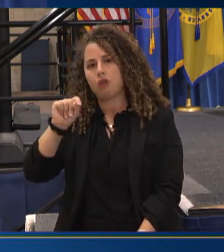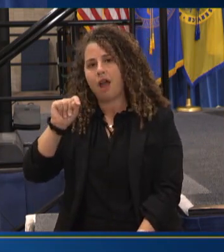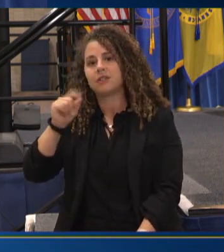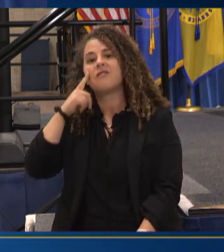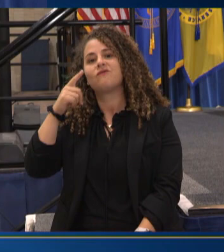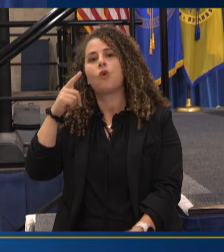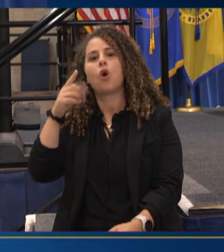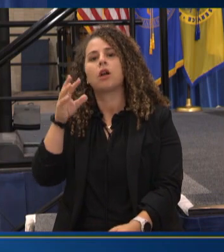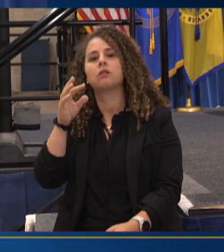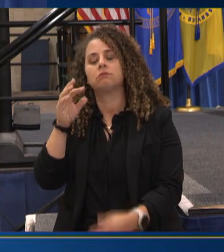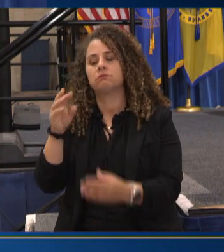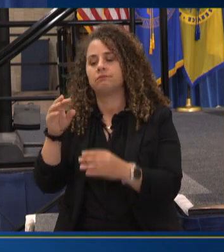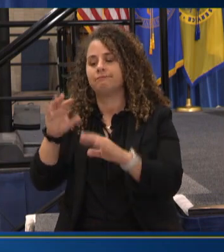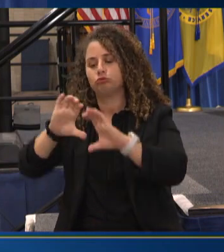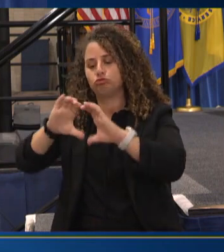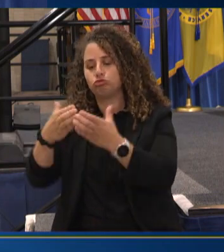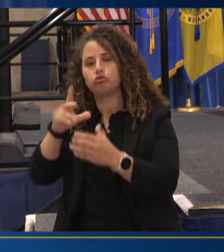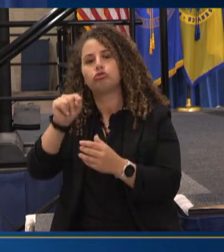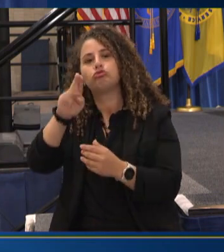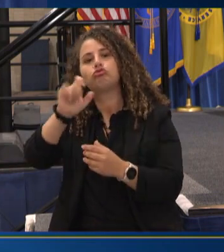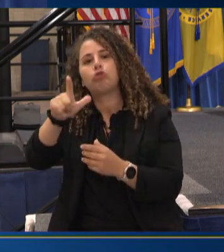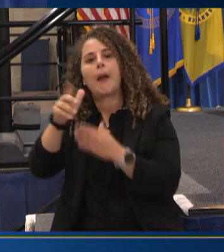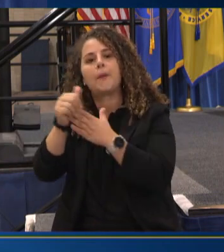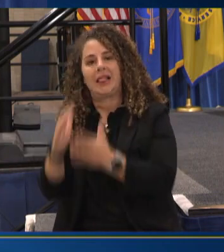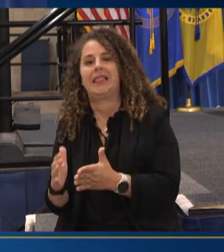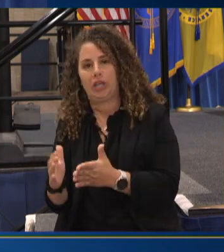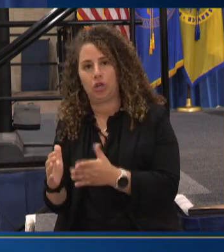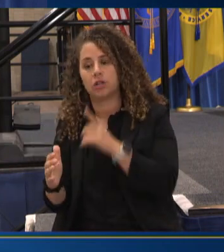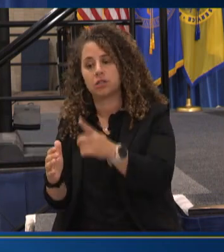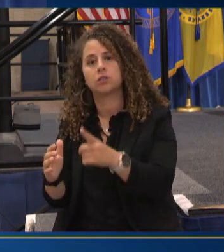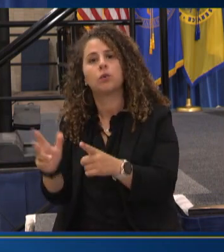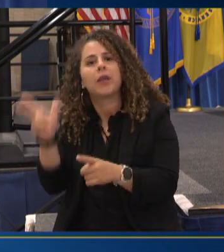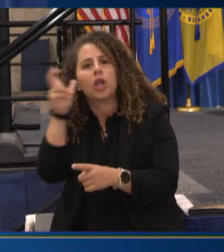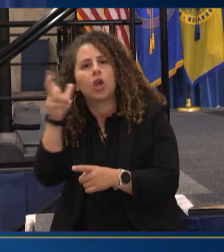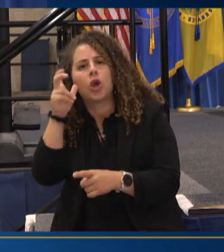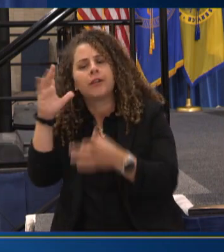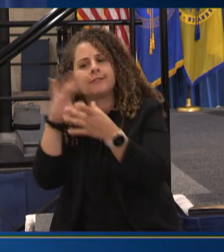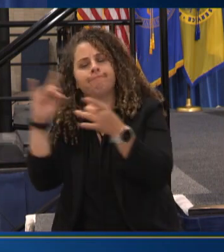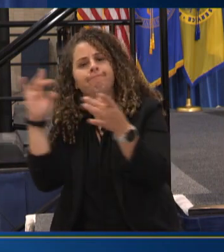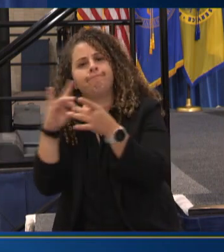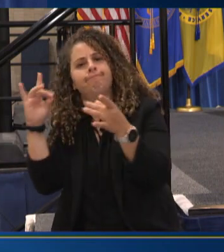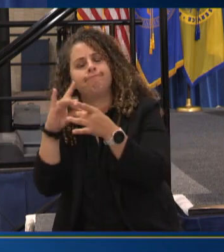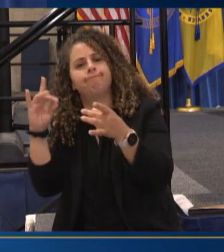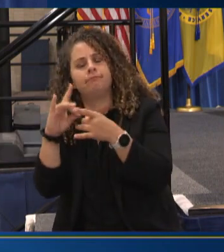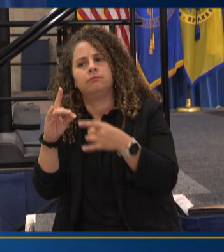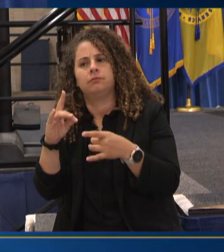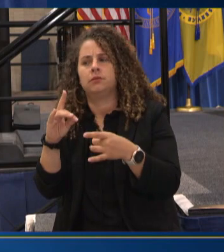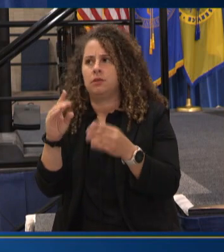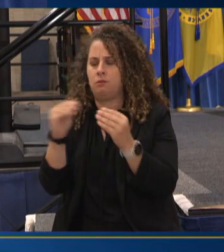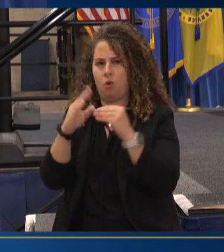These are elected leaders of tribe. What we heard them speak of was, I think, more than I expected.